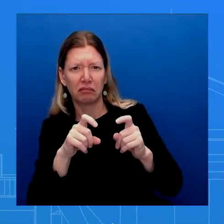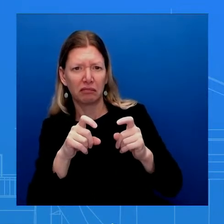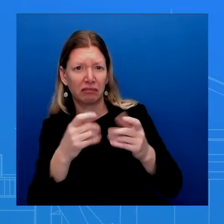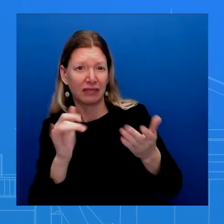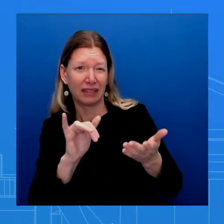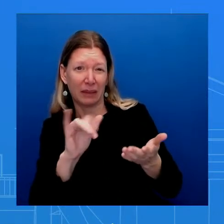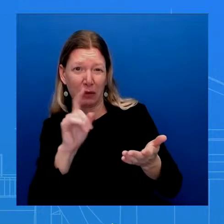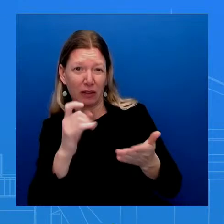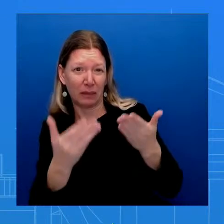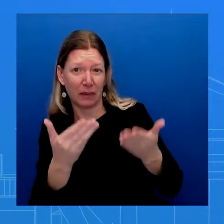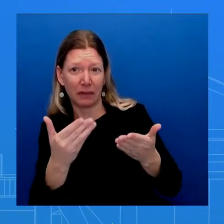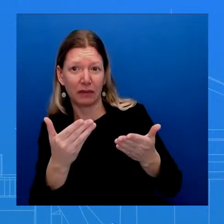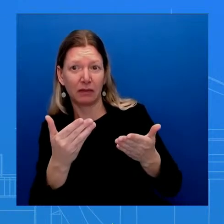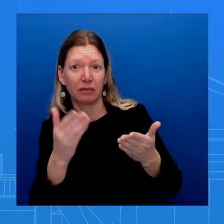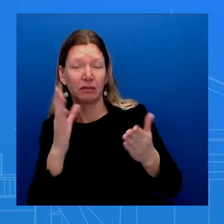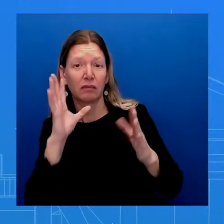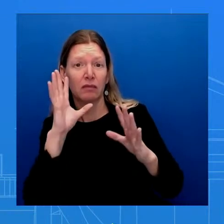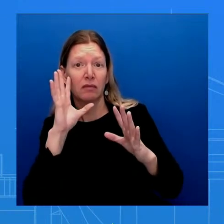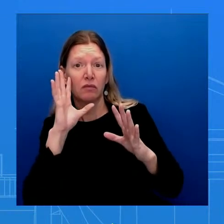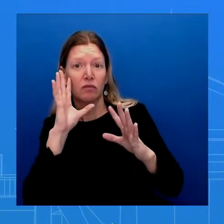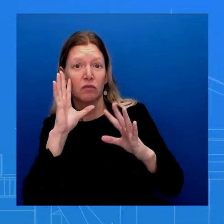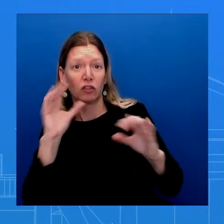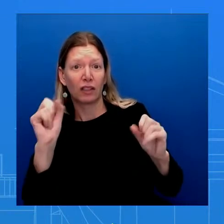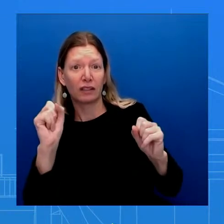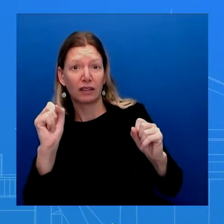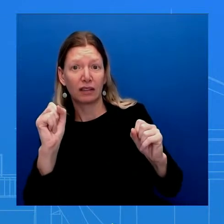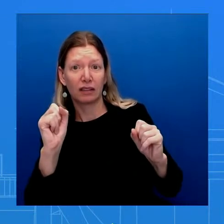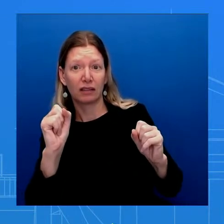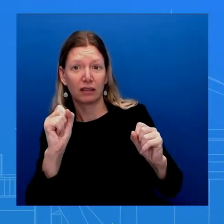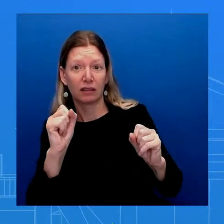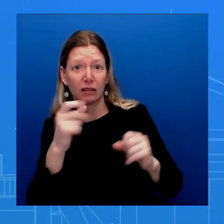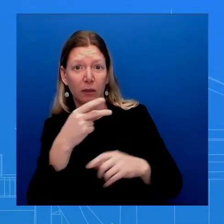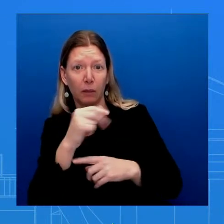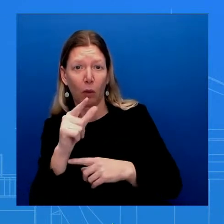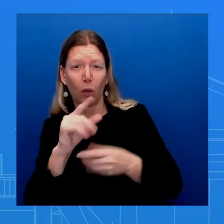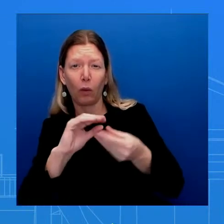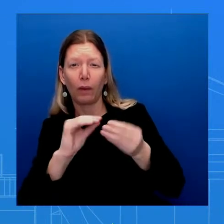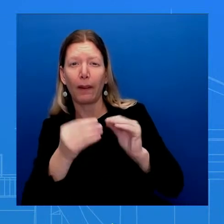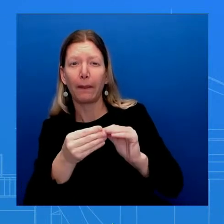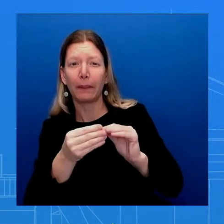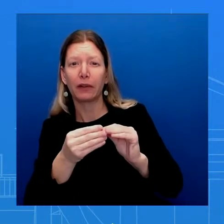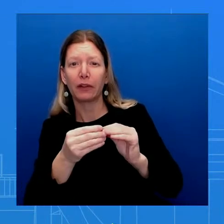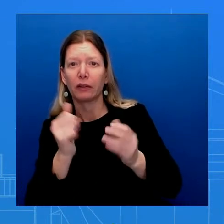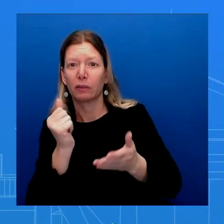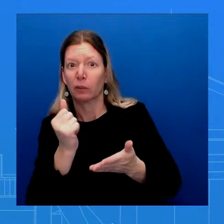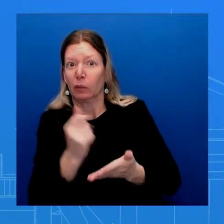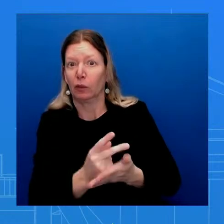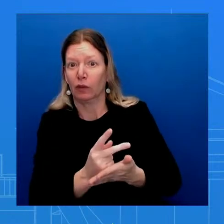and the fact that he is currently placing behind any Republican opponent,